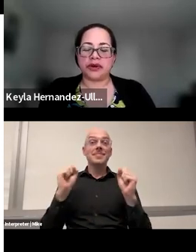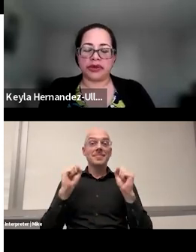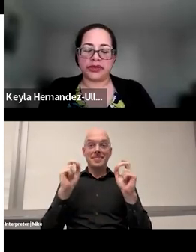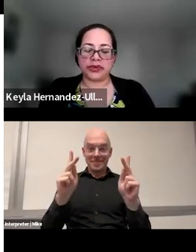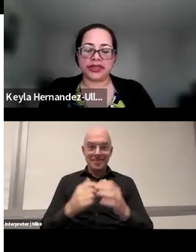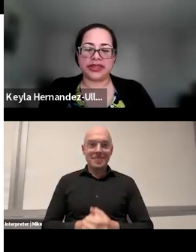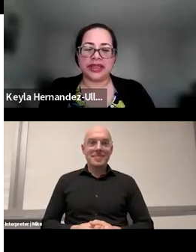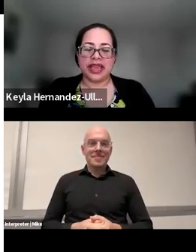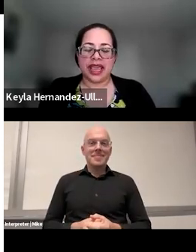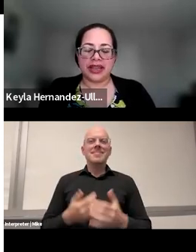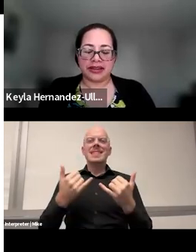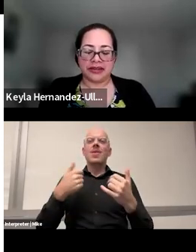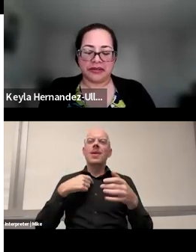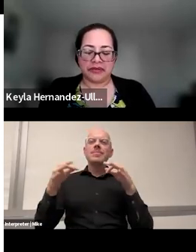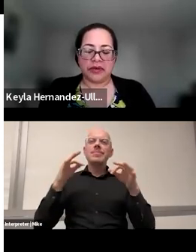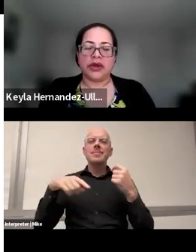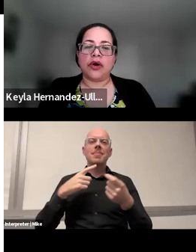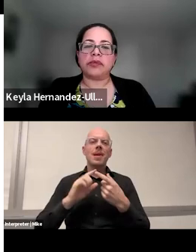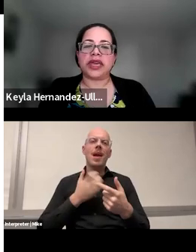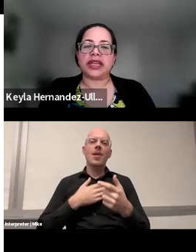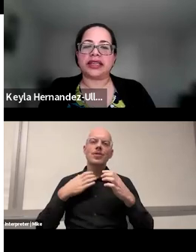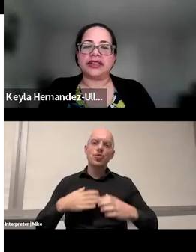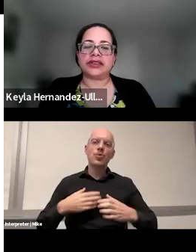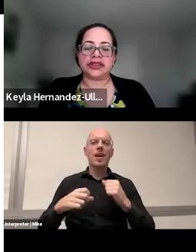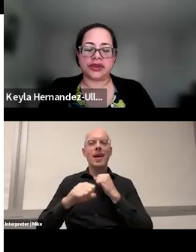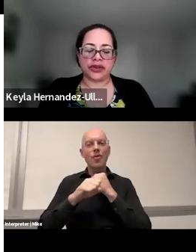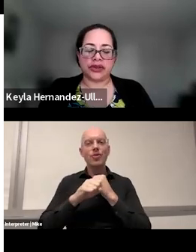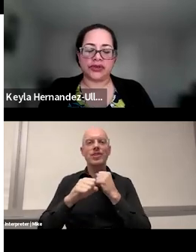Keyla Hernandez-Ulloa: Well, here we are with our consumer and outreach partner resources, and